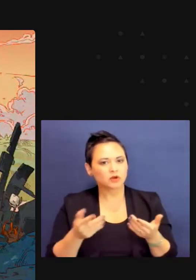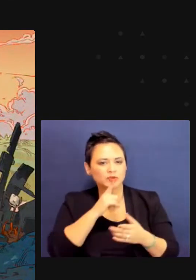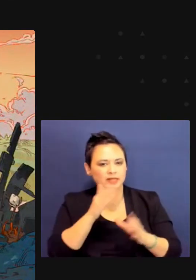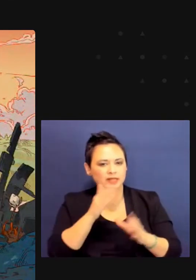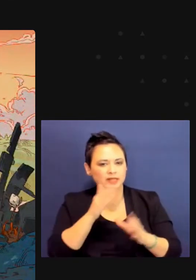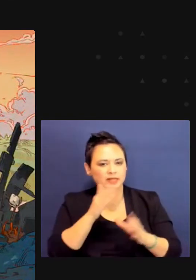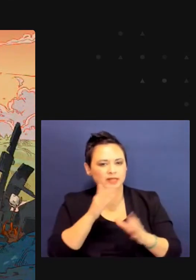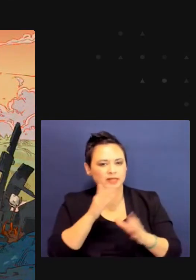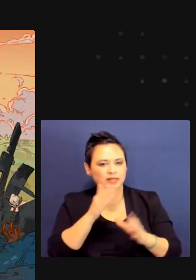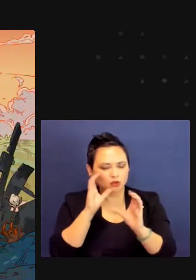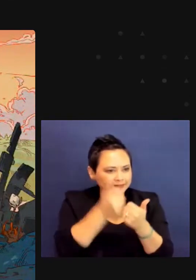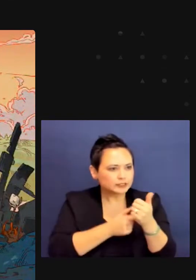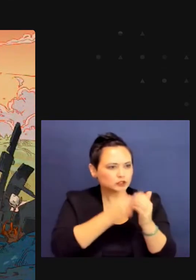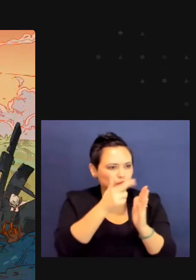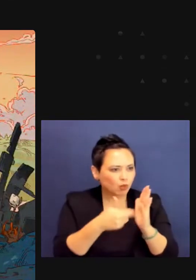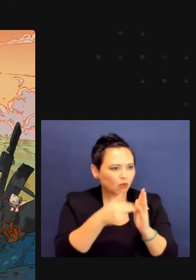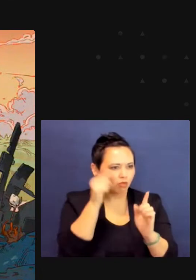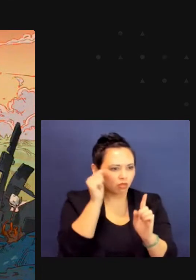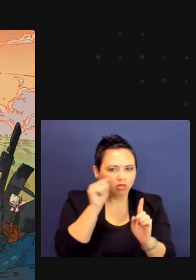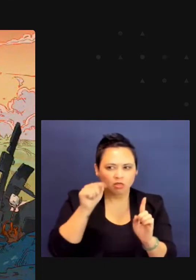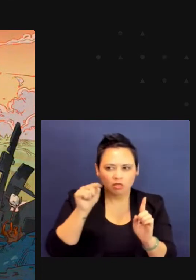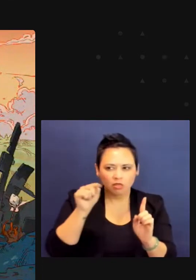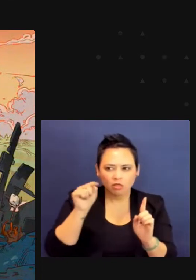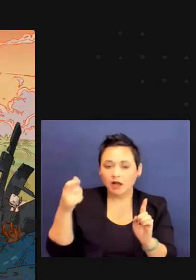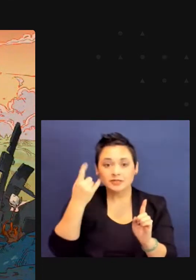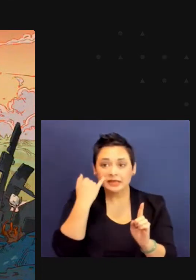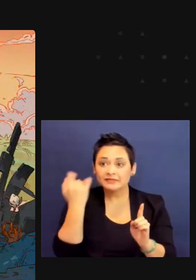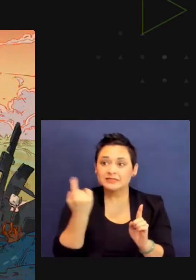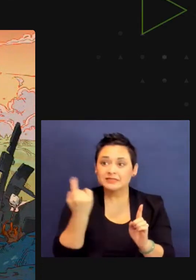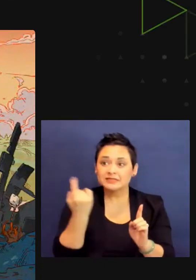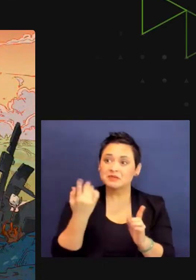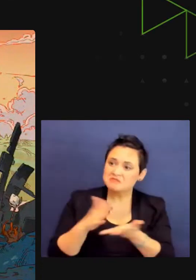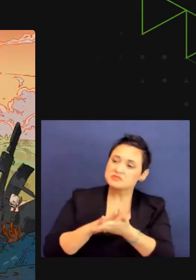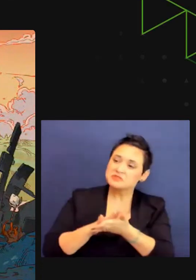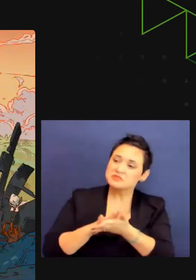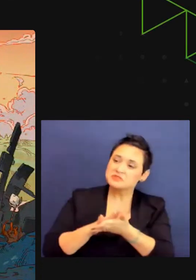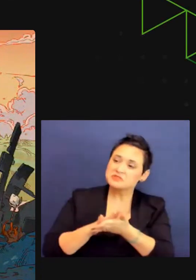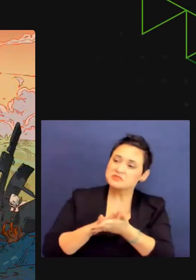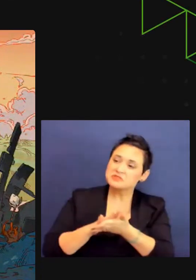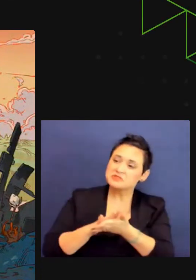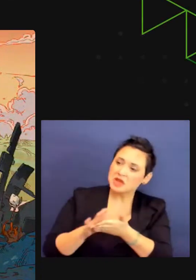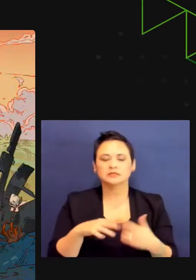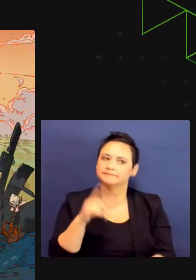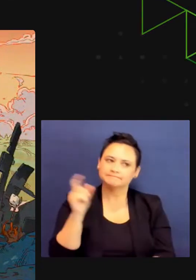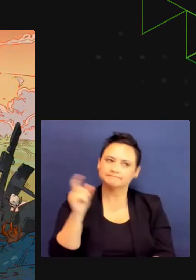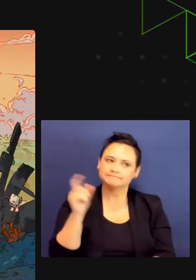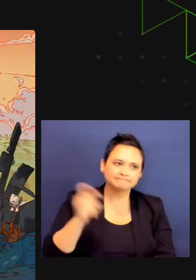some things are a "nice to have" or a "have to have." One of the things we've been doing in partnership with global talent acquisition